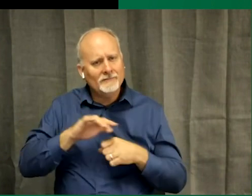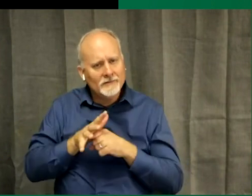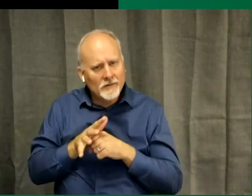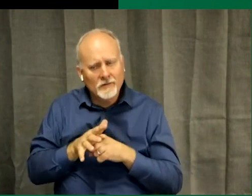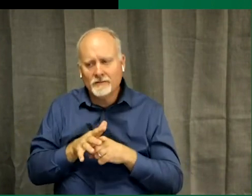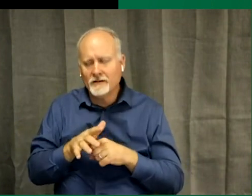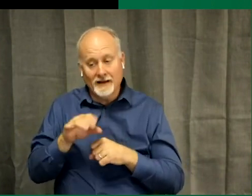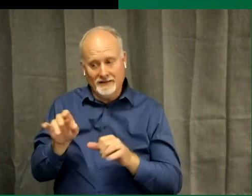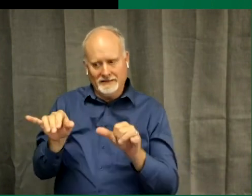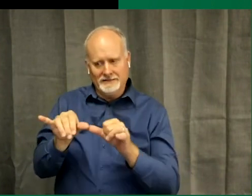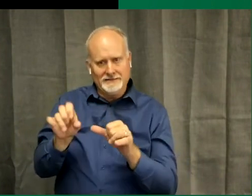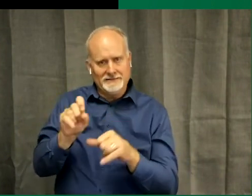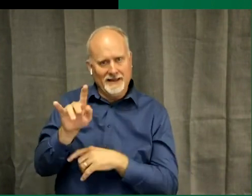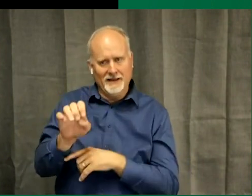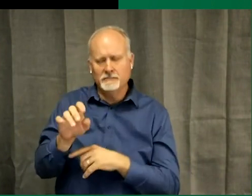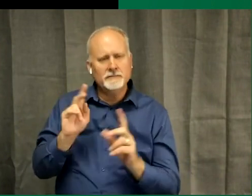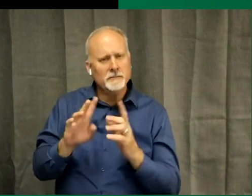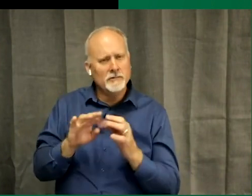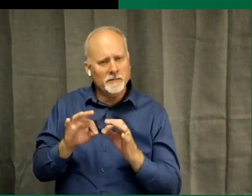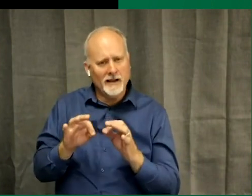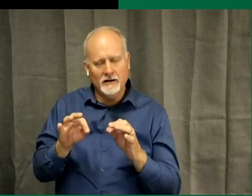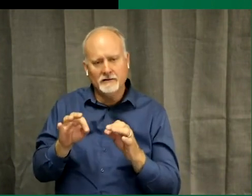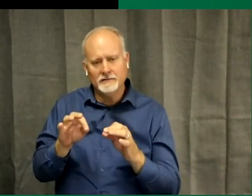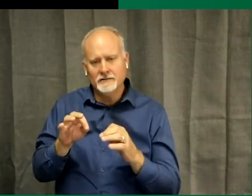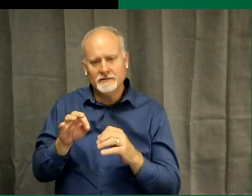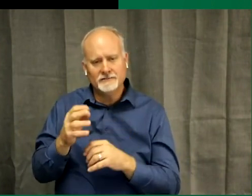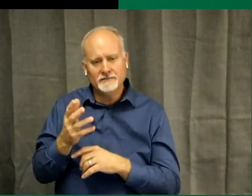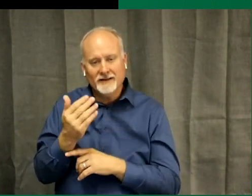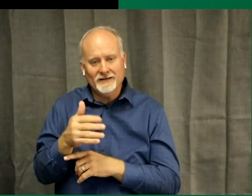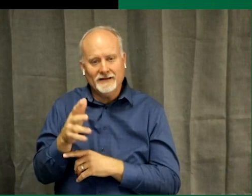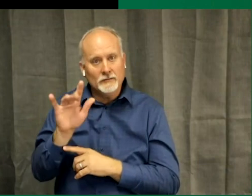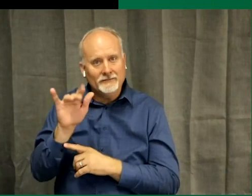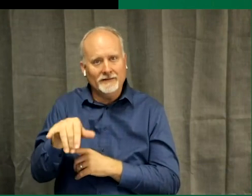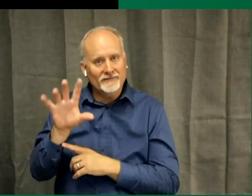that's why you keep hearing those those numbers thrown around this particular slide shows you what